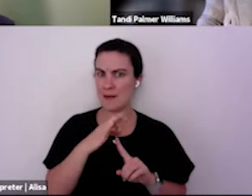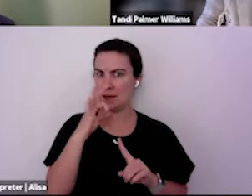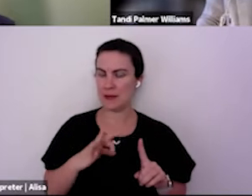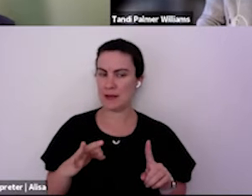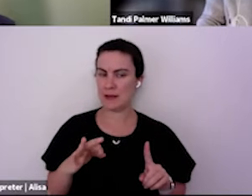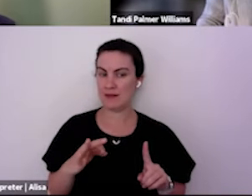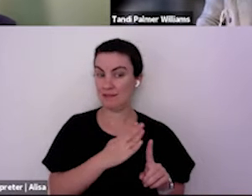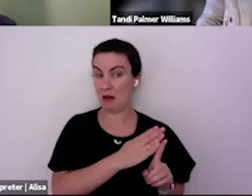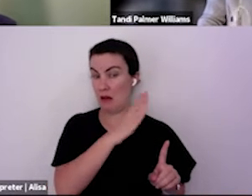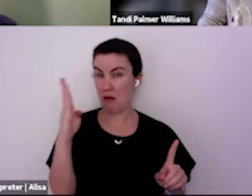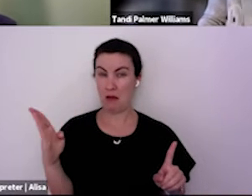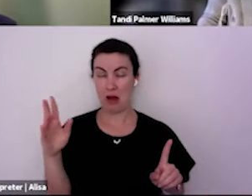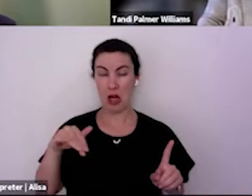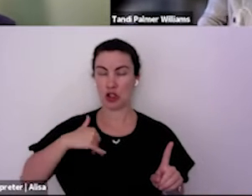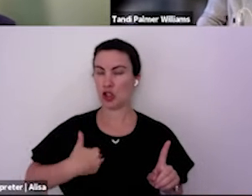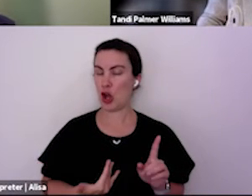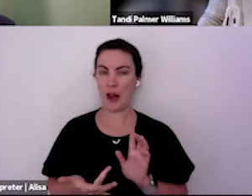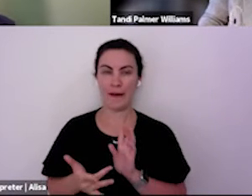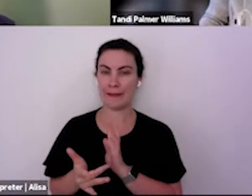tired of tech is only 27%.